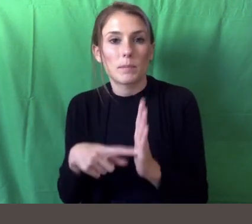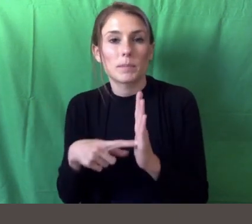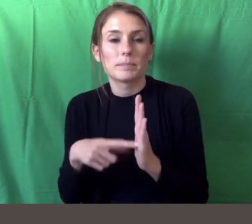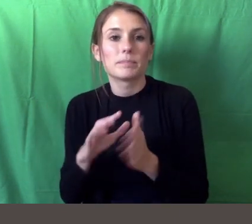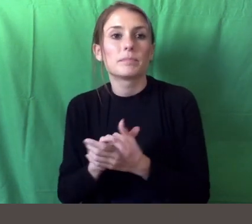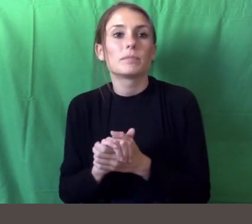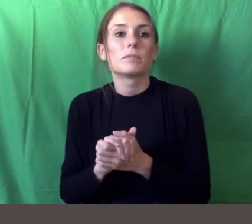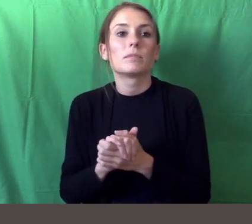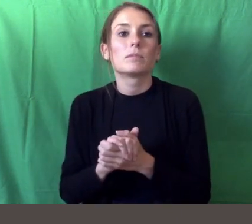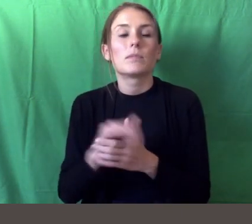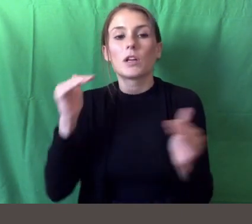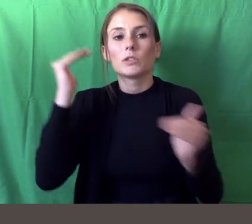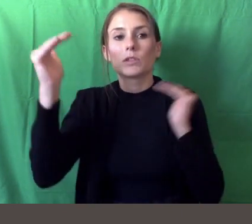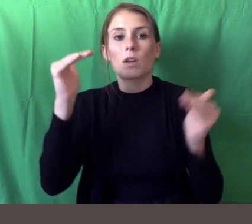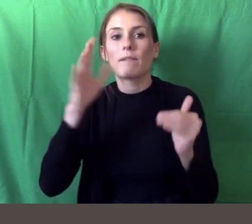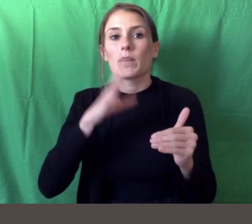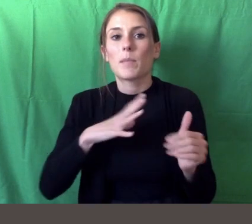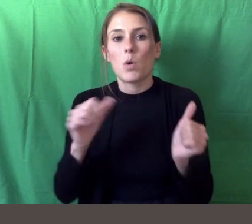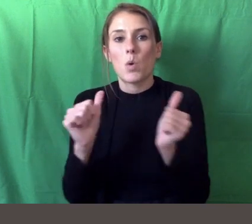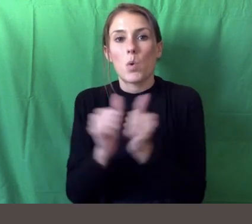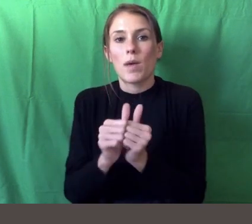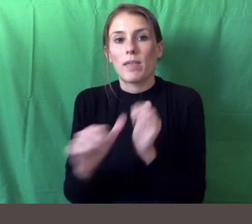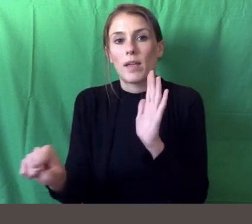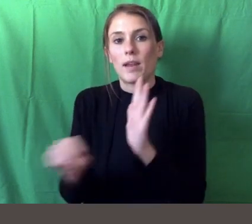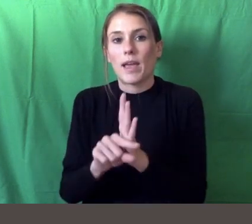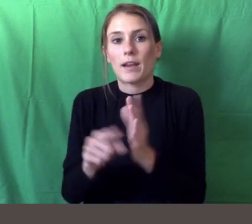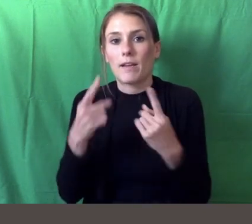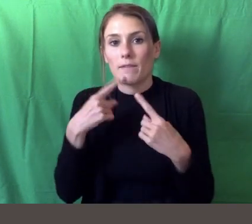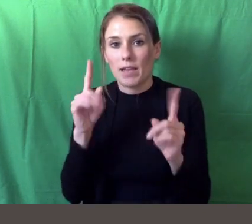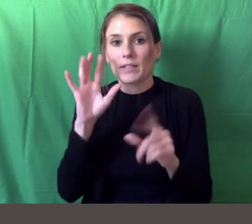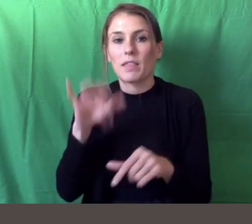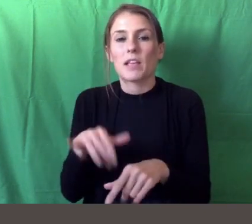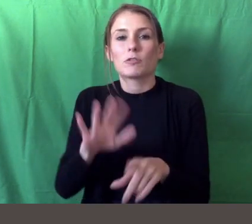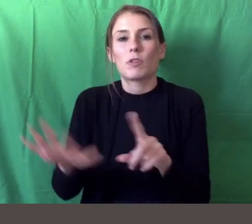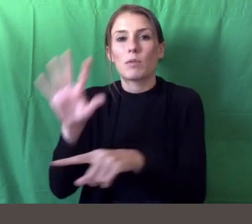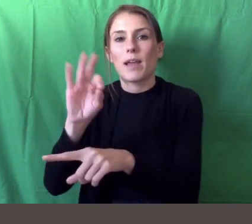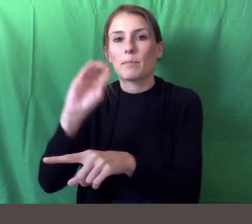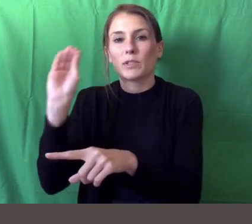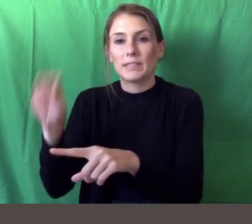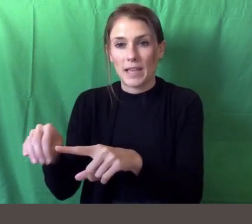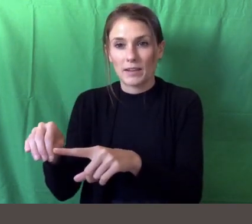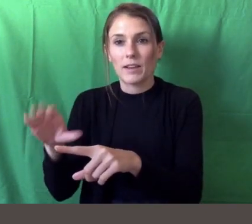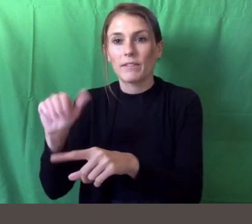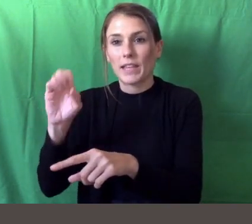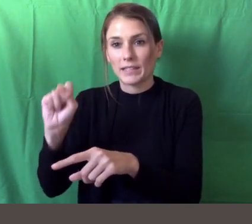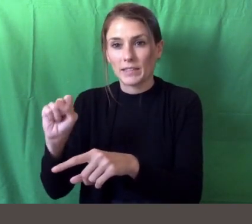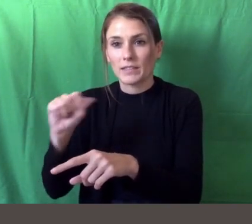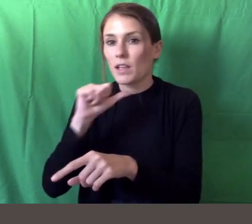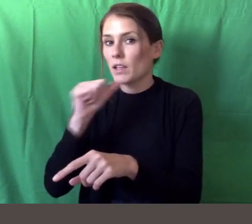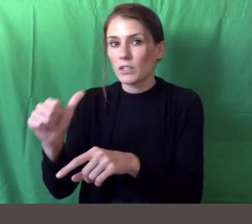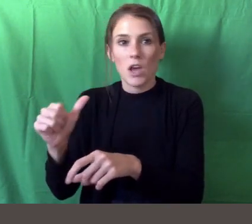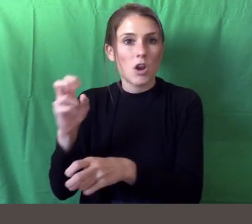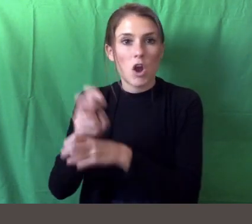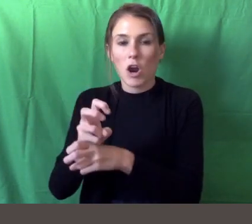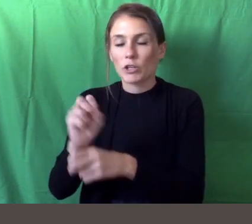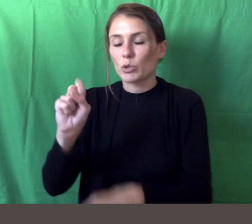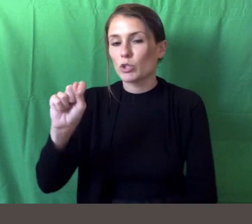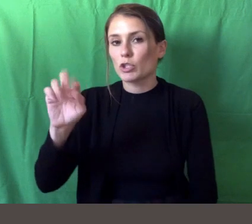For example, for adult females with adverse effects, as present in about 9% of the cases, it's not too difficult to stratify.